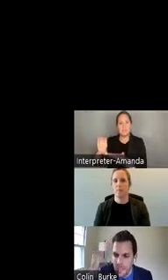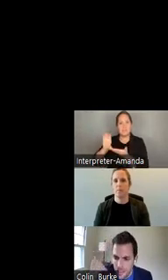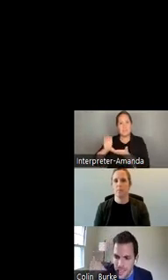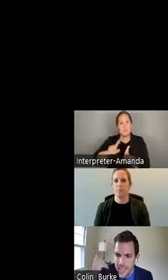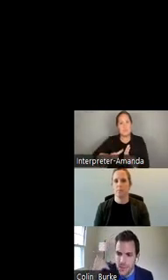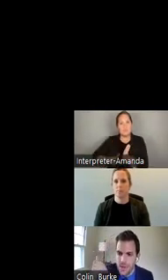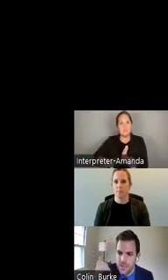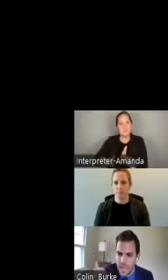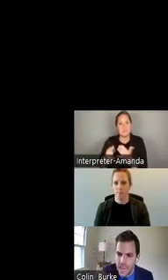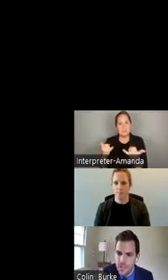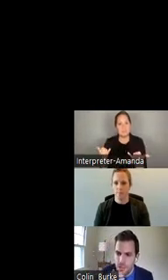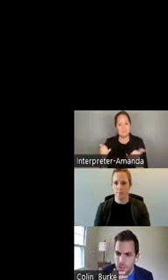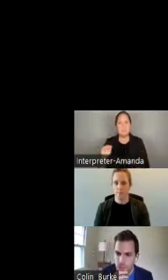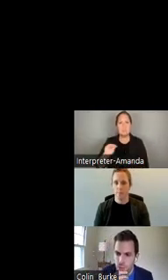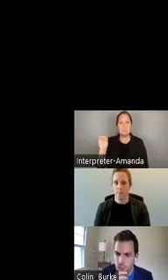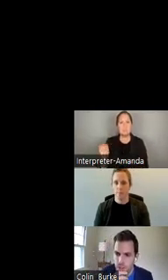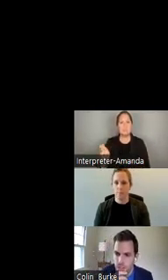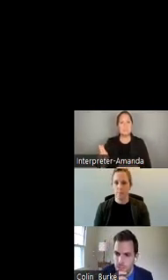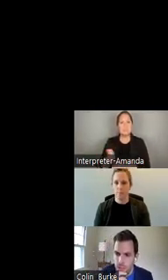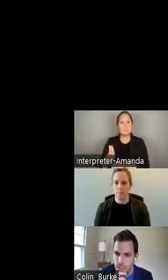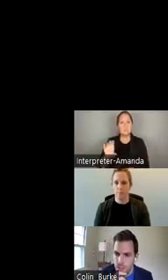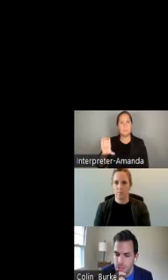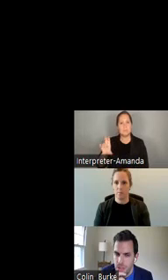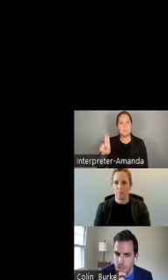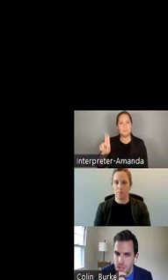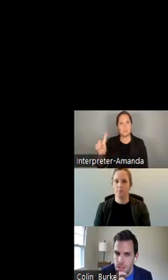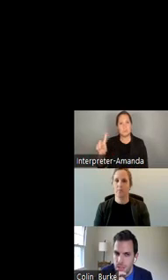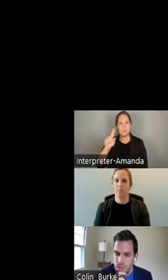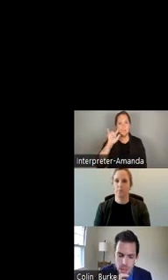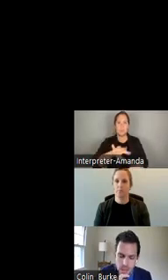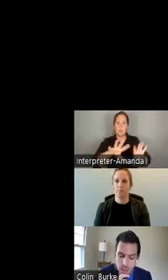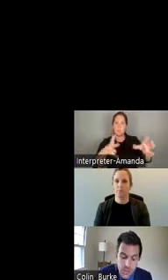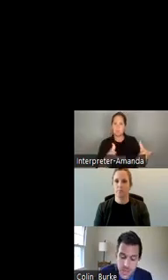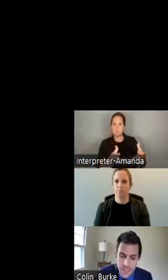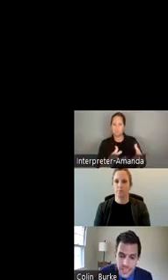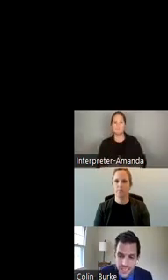looking at the rates of candidacies disorder in this population but you know interestingly